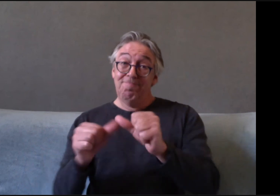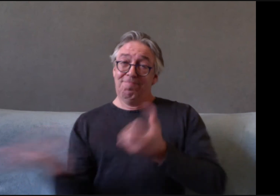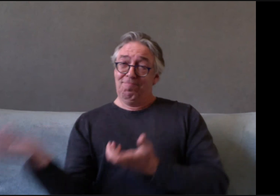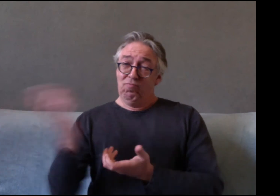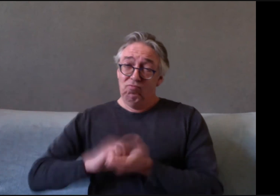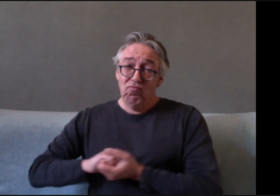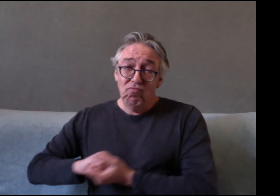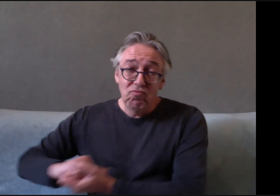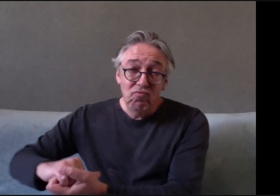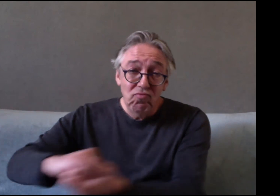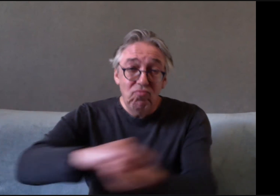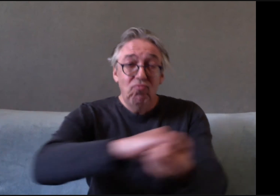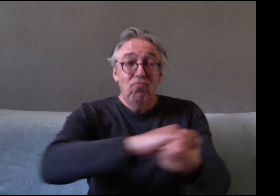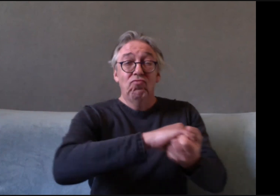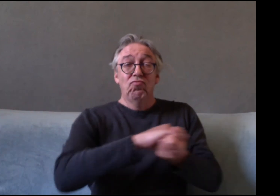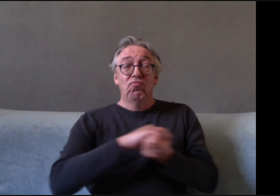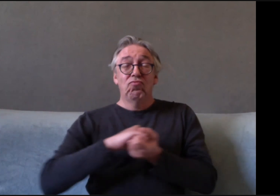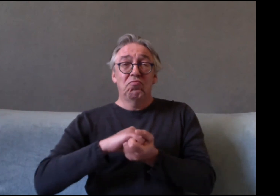Differences should be put aside.